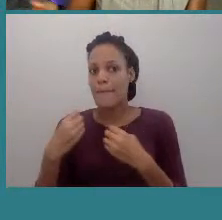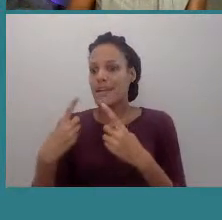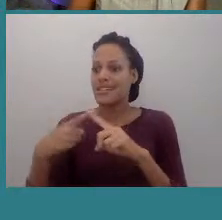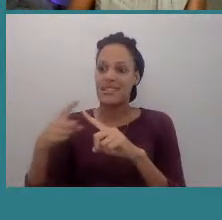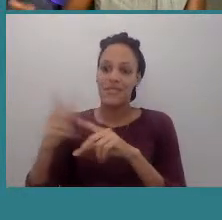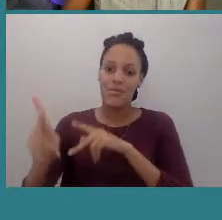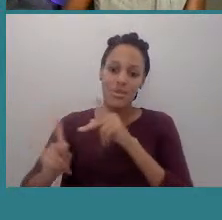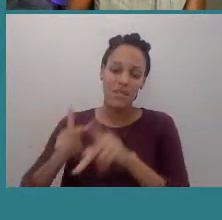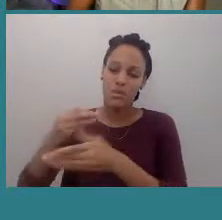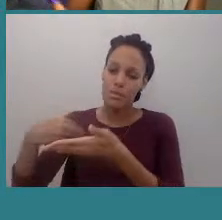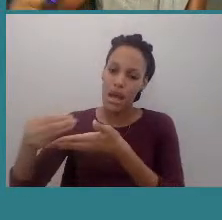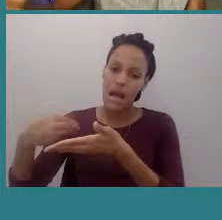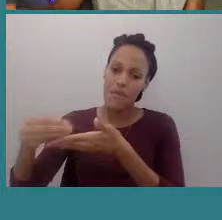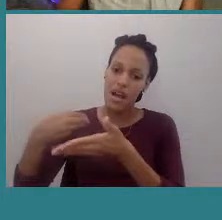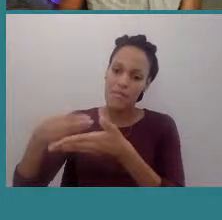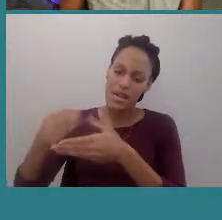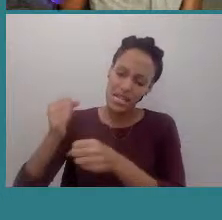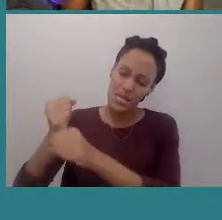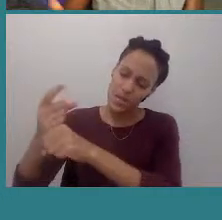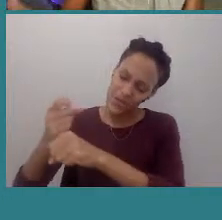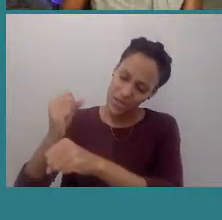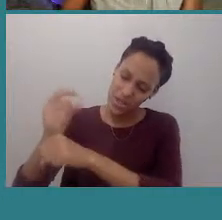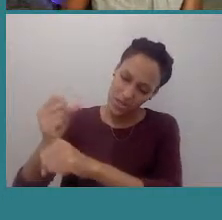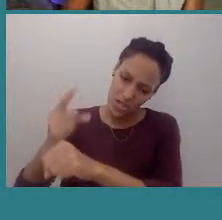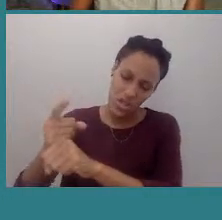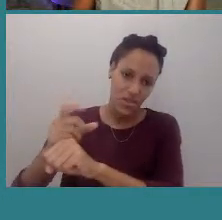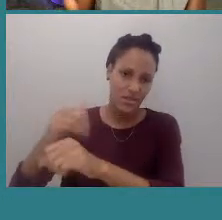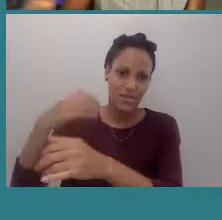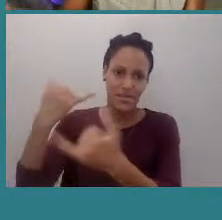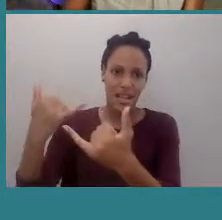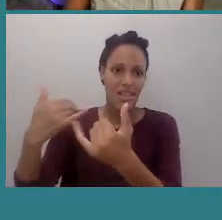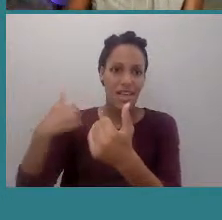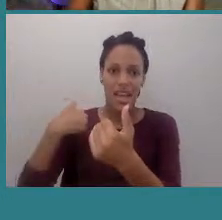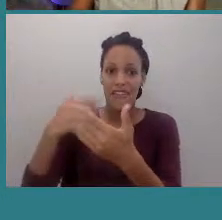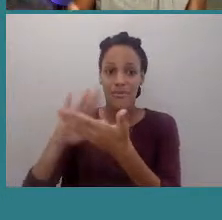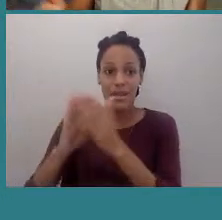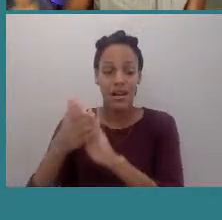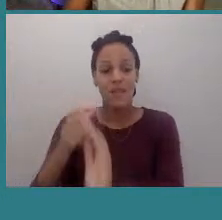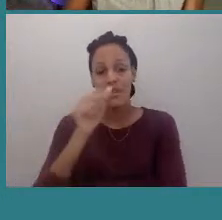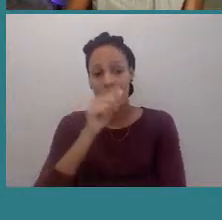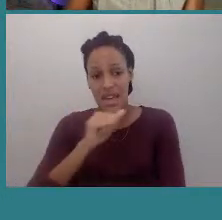year after year so you could get to the point of the Amazons, Walmarts and Starbucks.